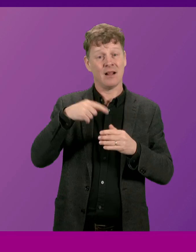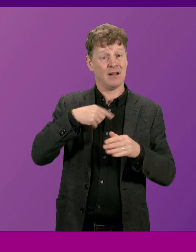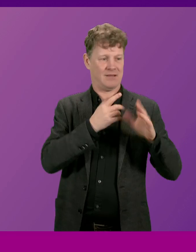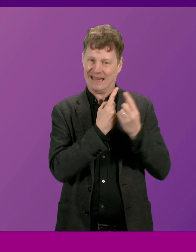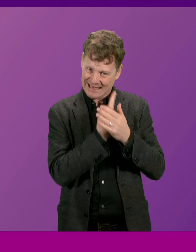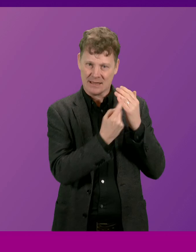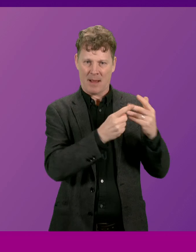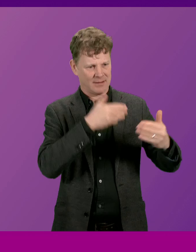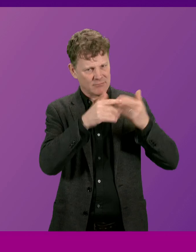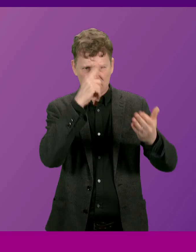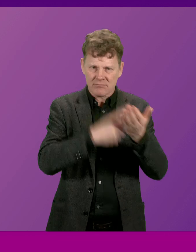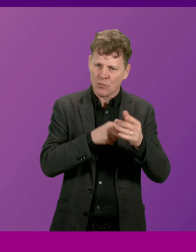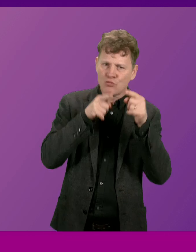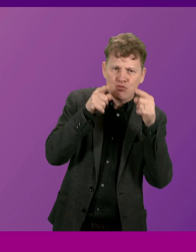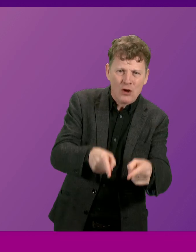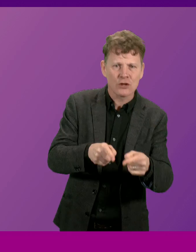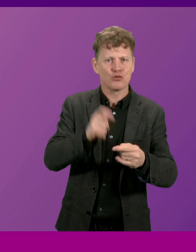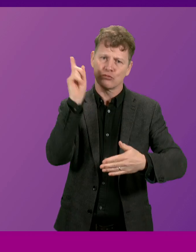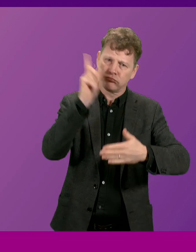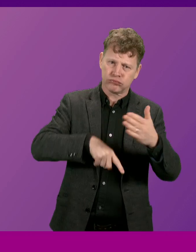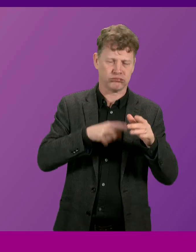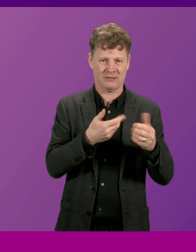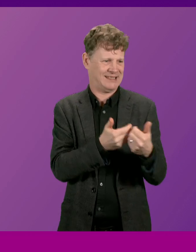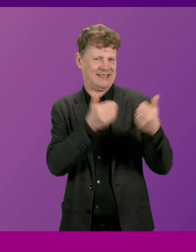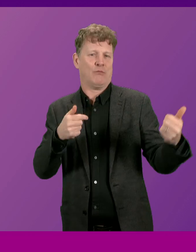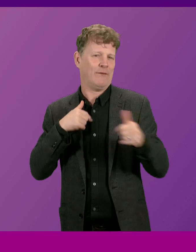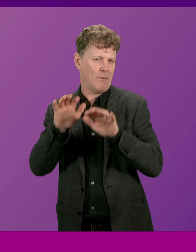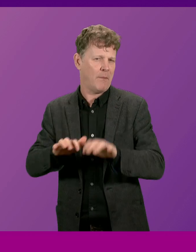approaches to prosecution. Those have been fundamental building blocks of our society.